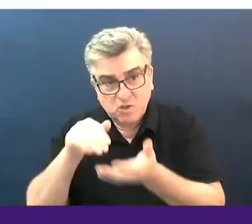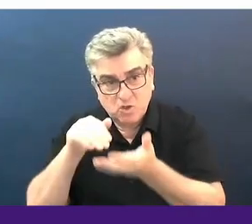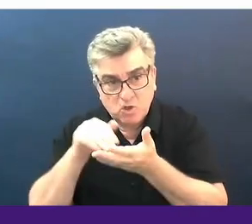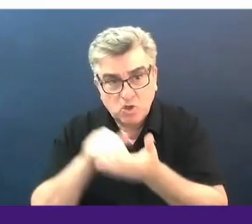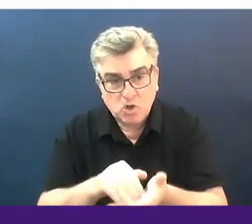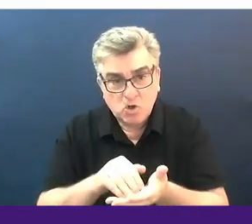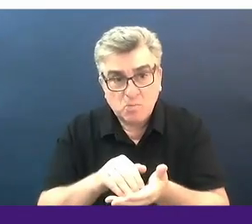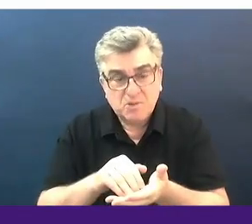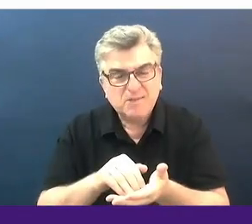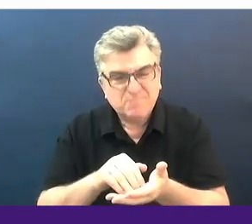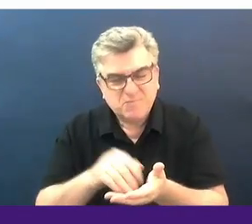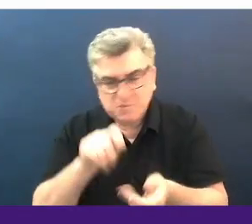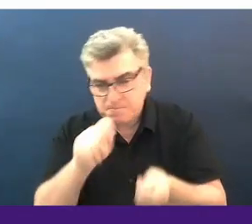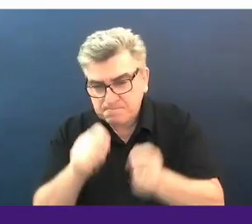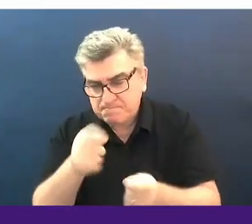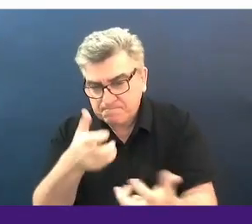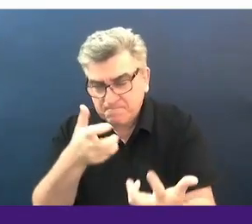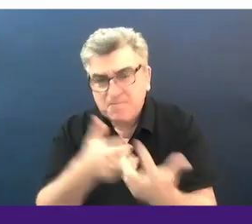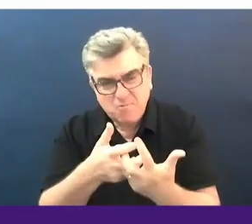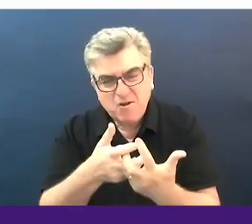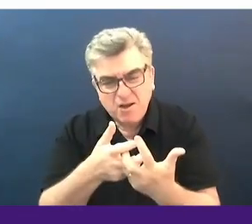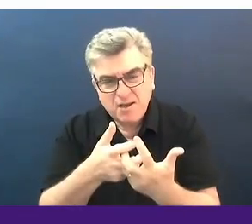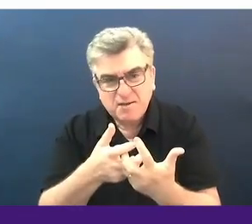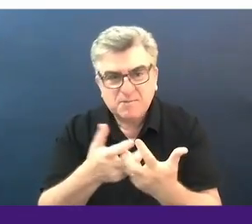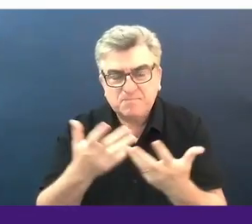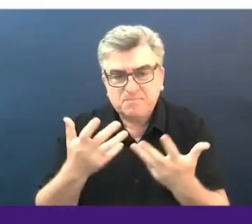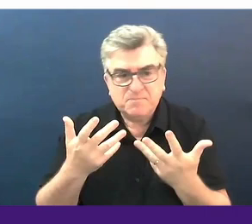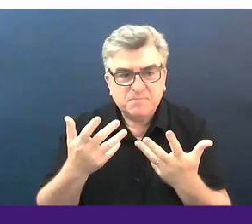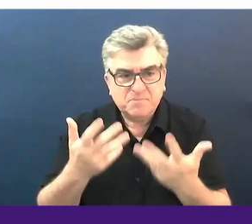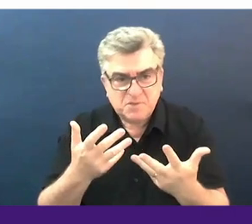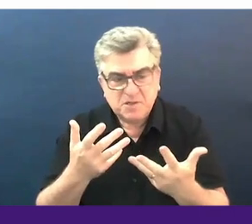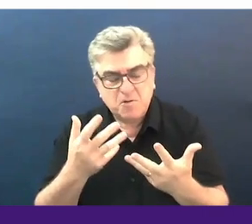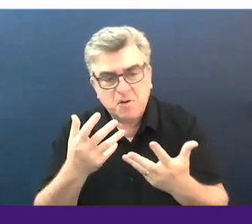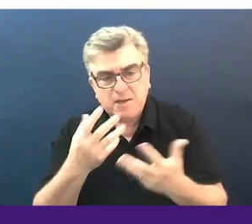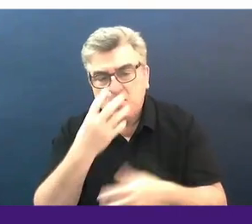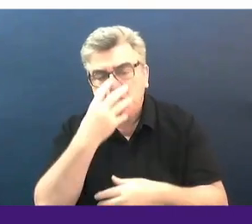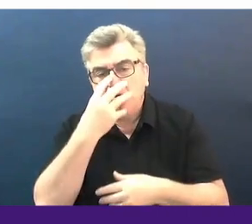were successful on that tier. And some of them were actually discharged back to community care.